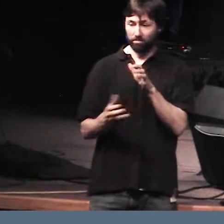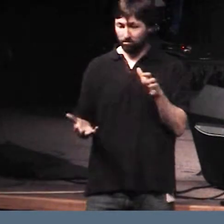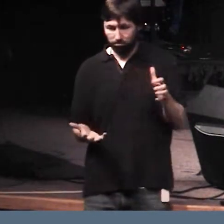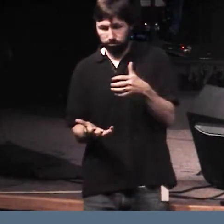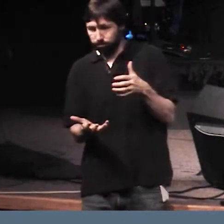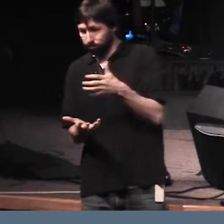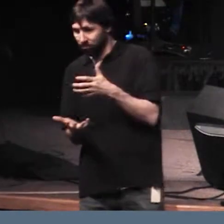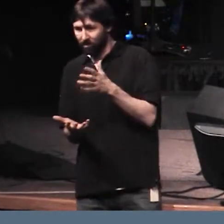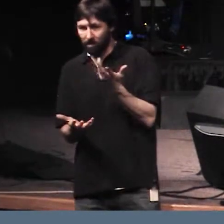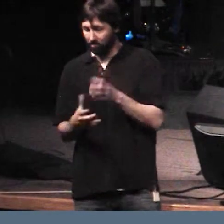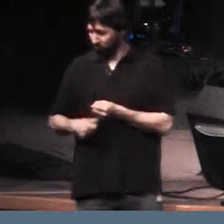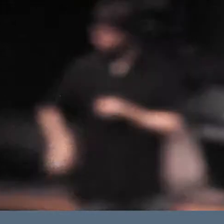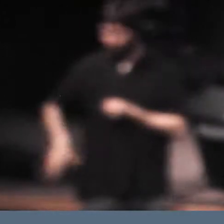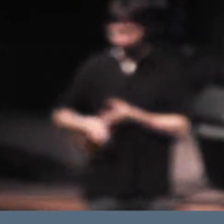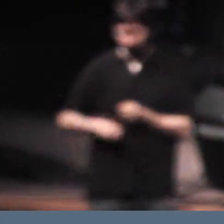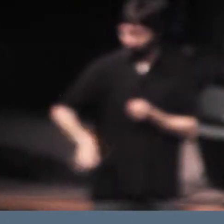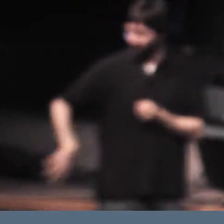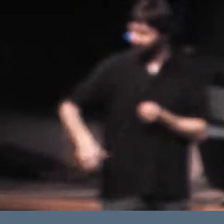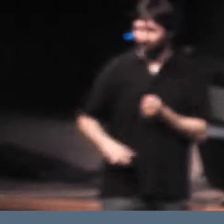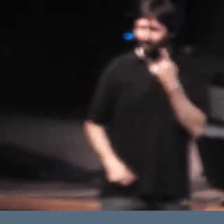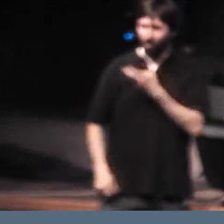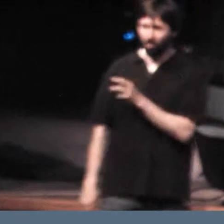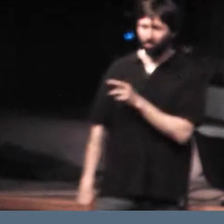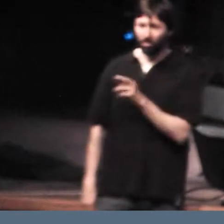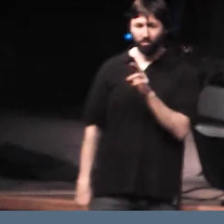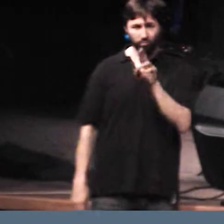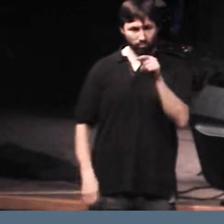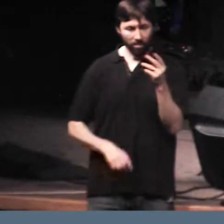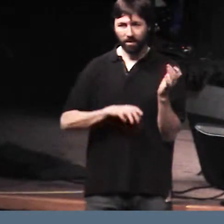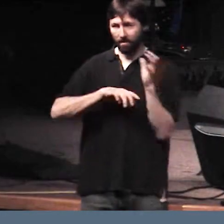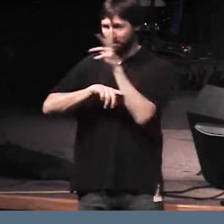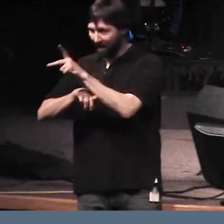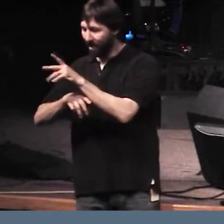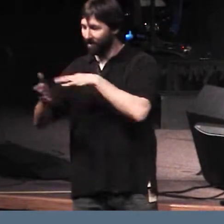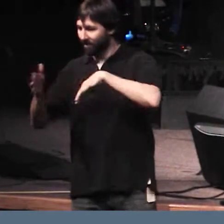and so Ruth is actually coming back come back to the field and the next day